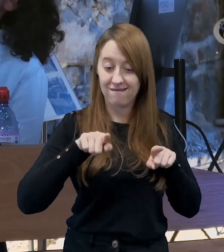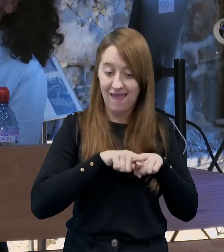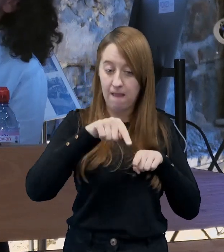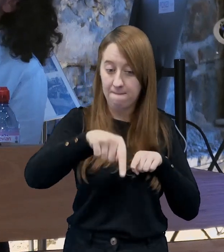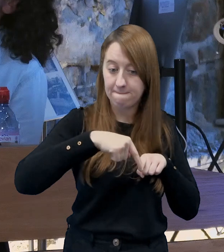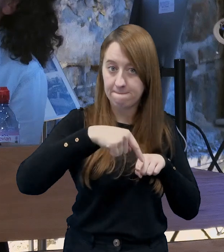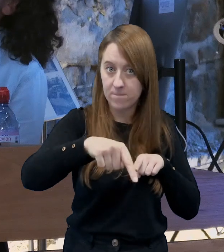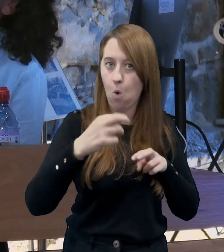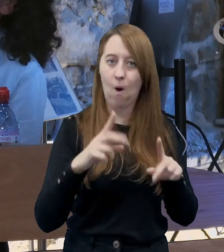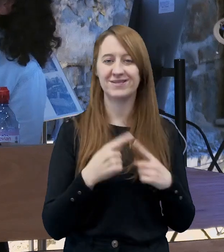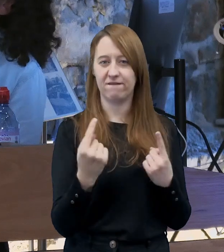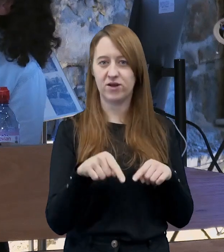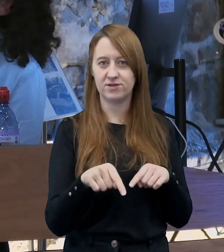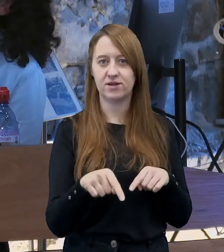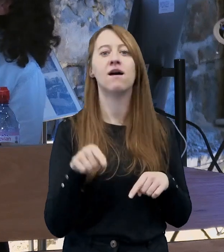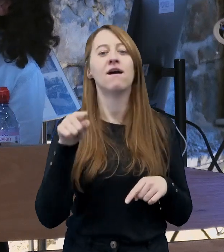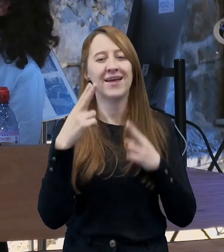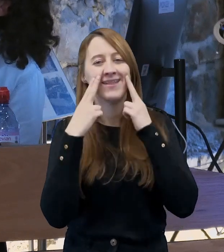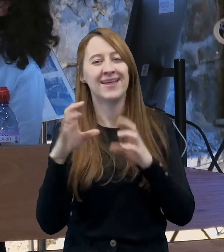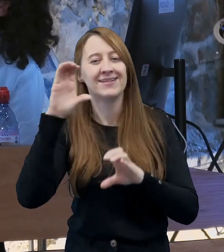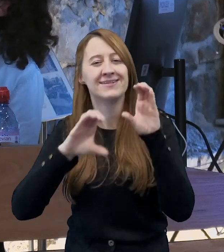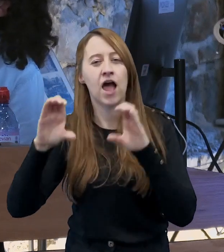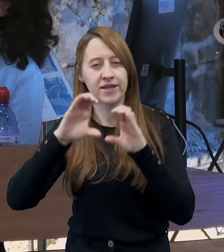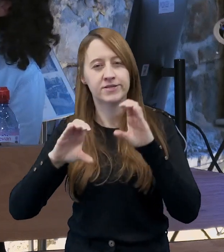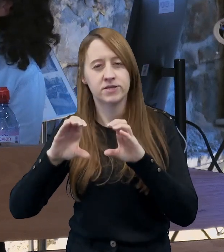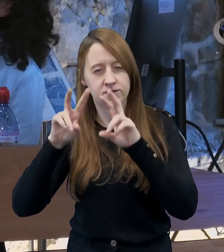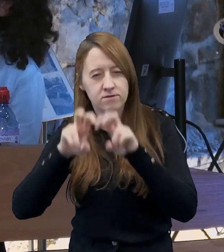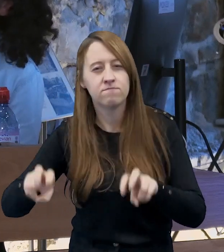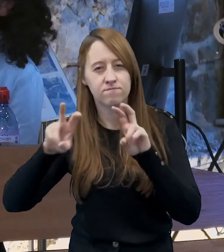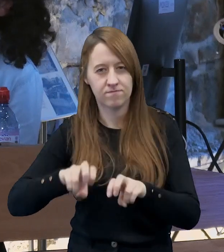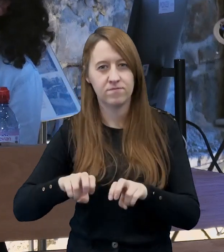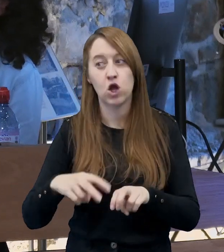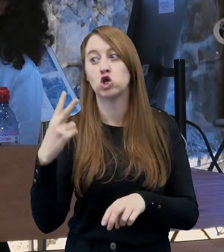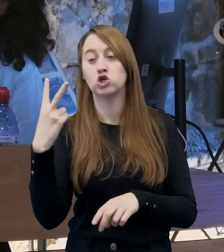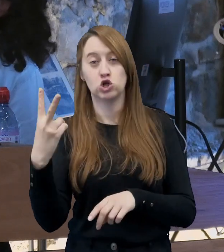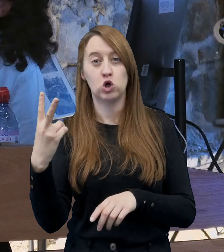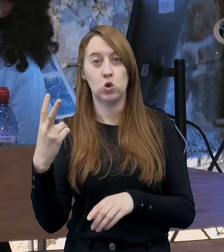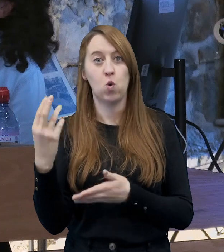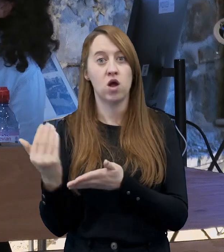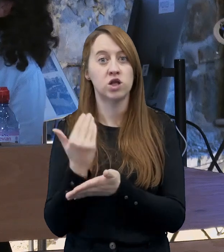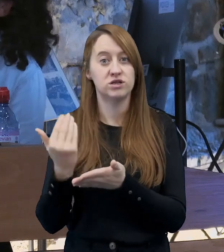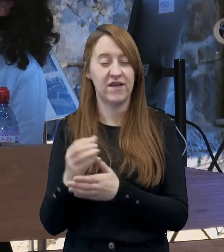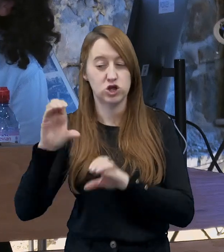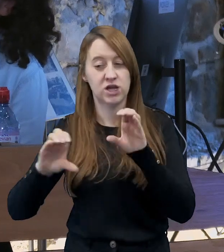I commissioned two conservation scientists from the University of Northumbria who'd worked a lot with the plaster casts at